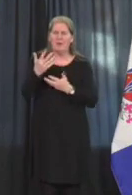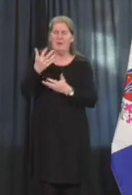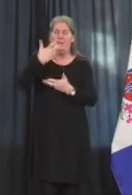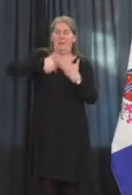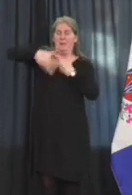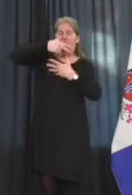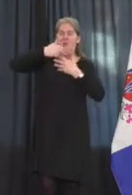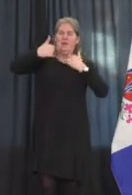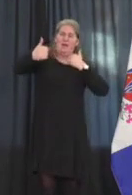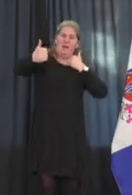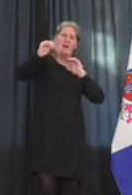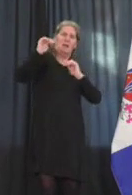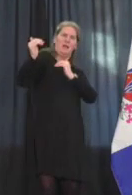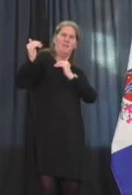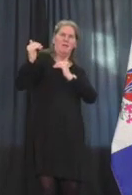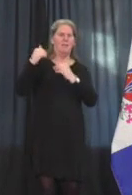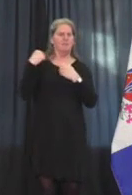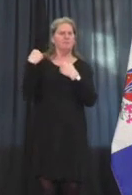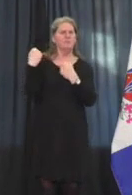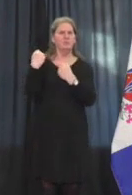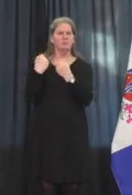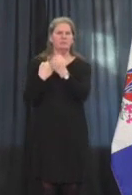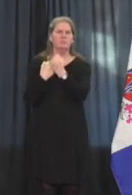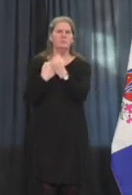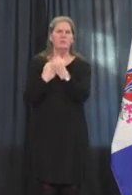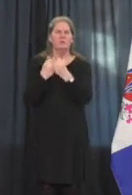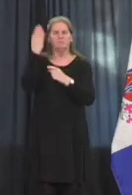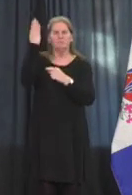THOSE ARE OUR STRONGEST TOOLS.